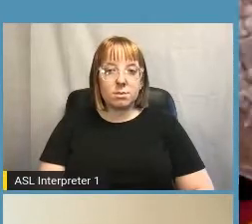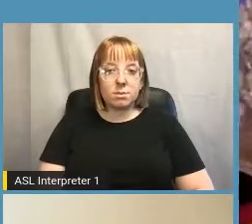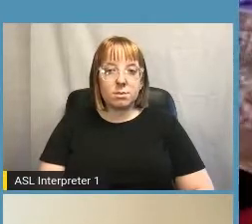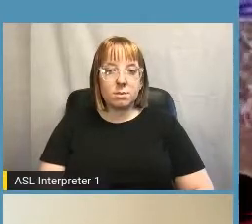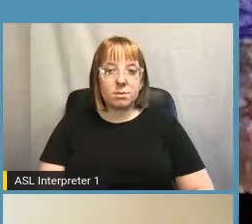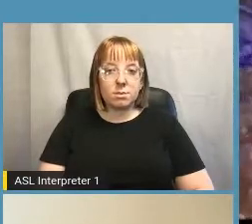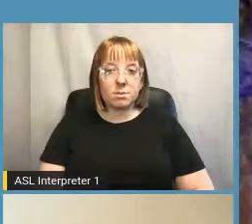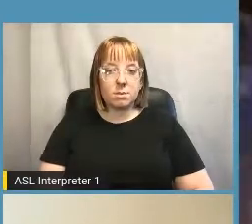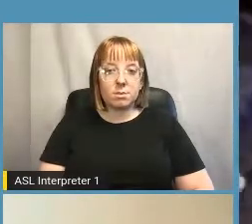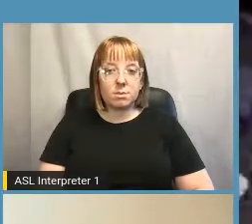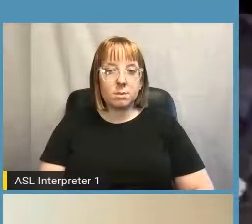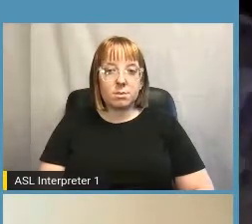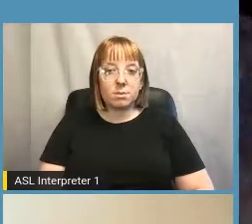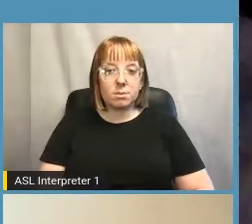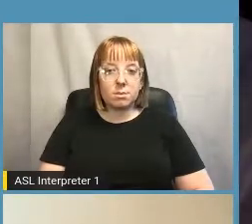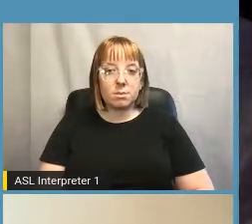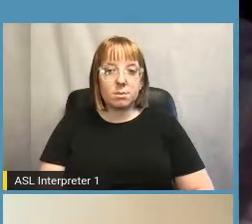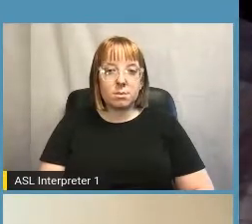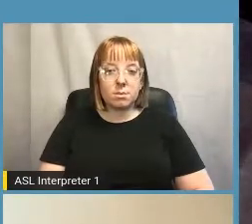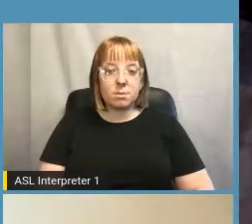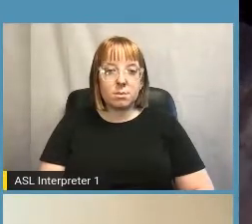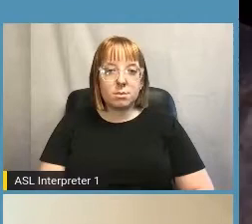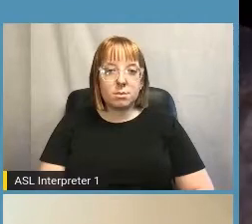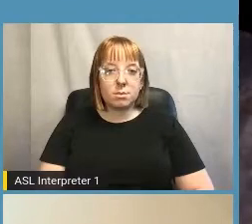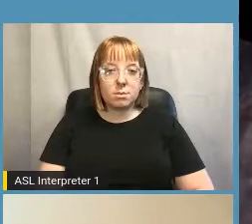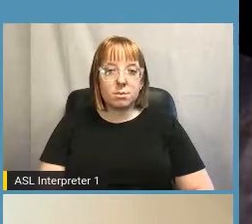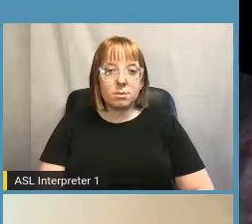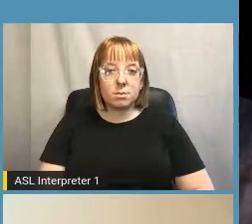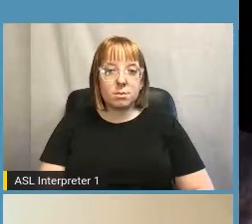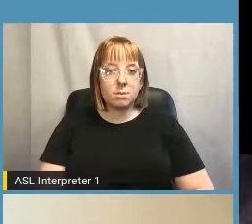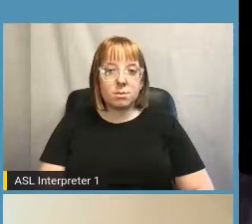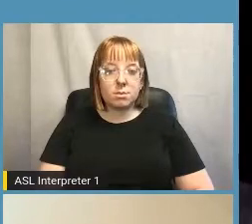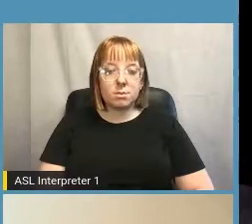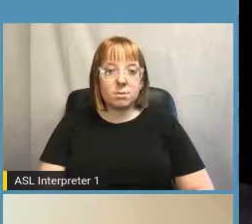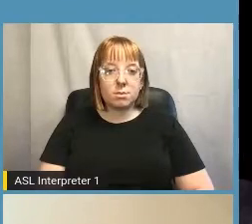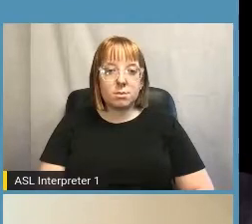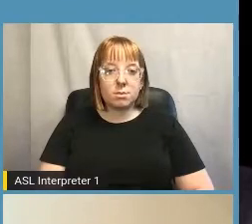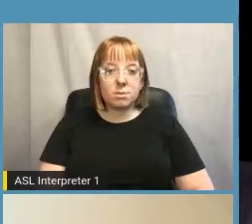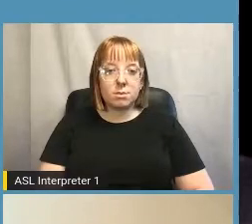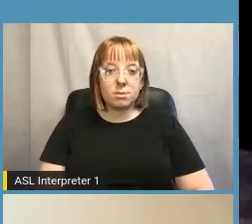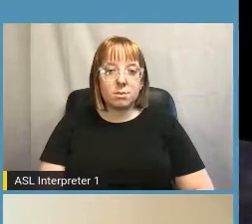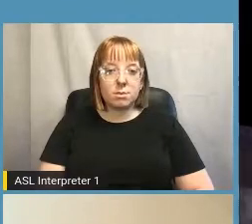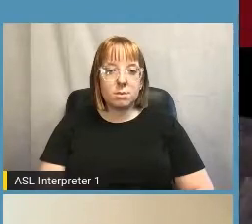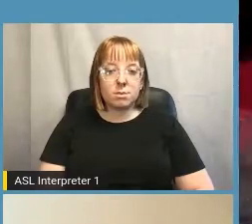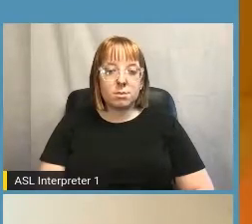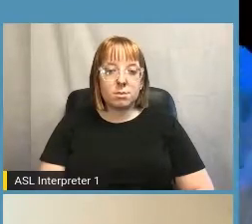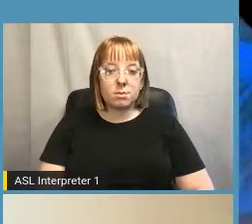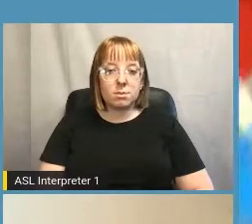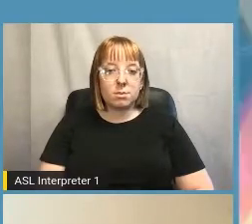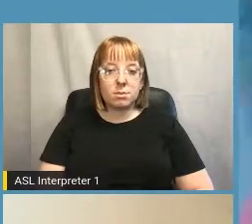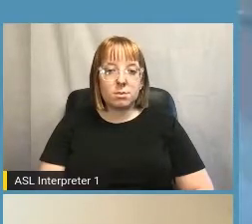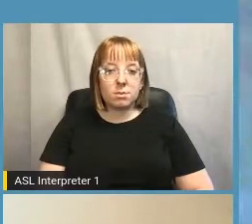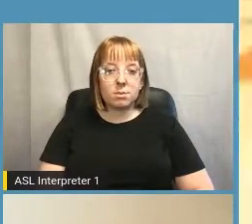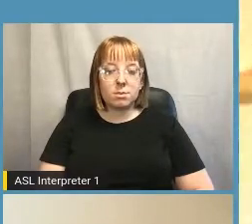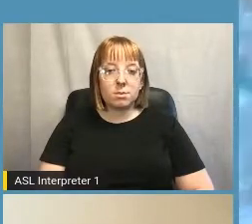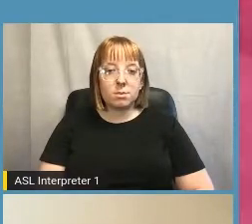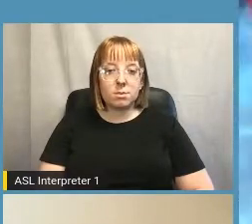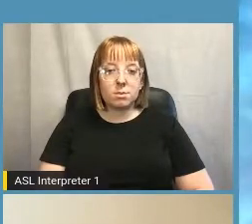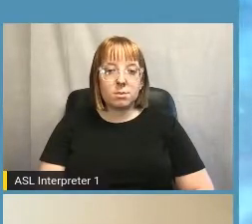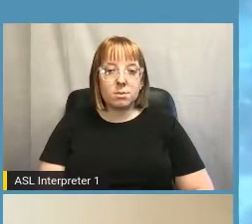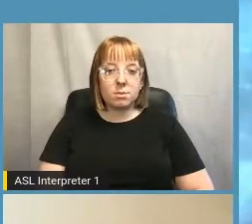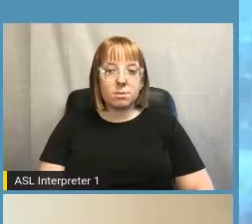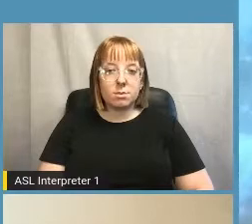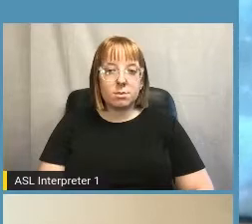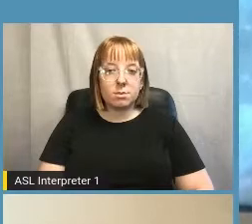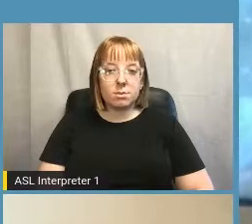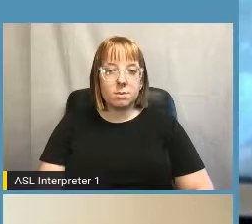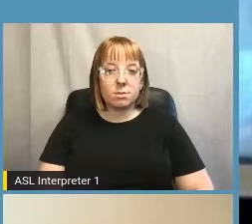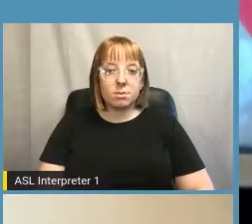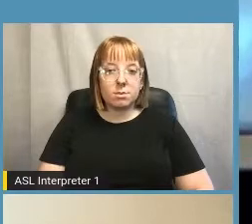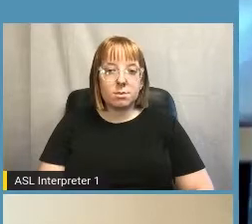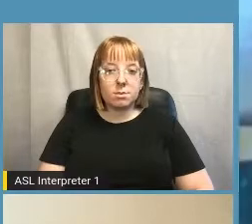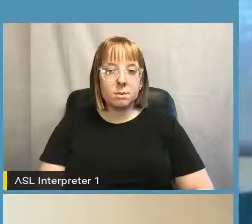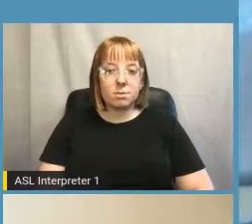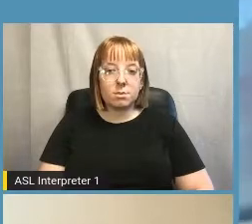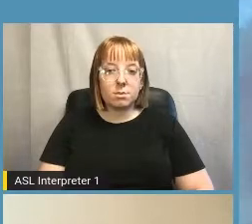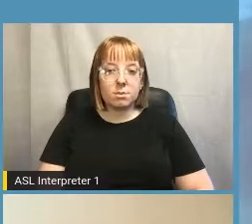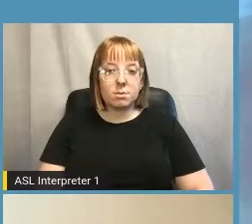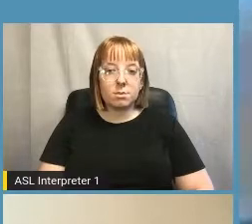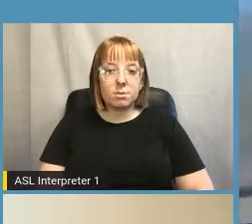foreign